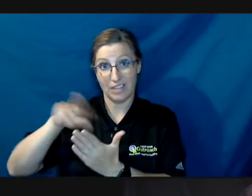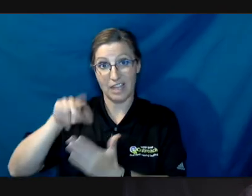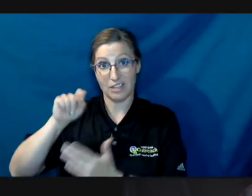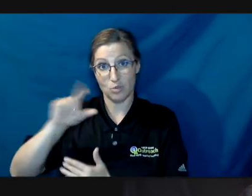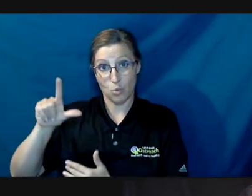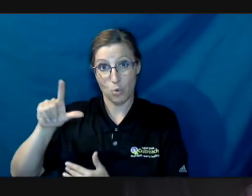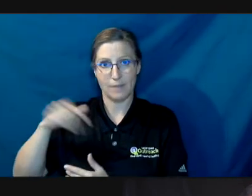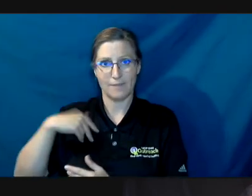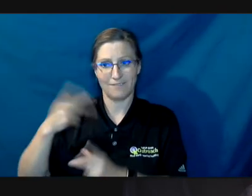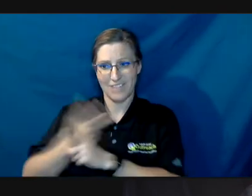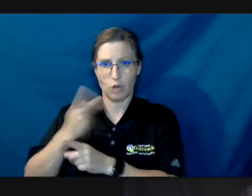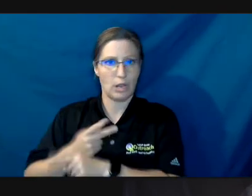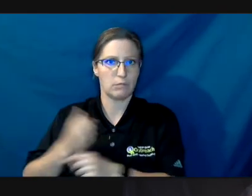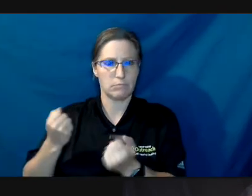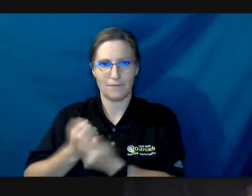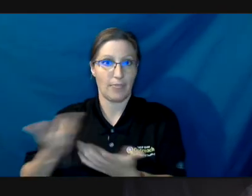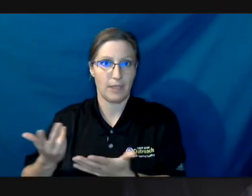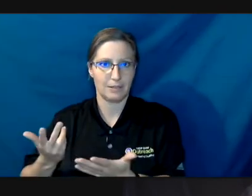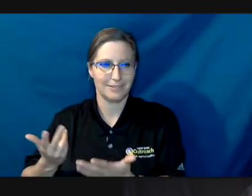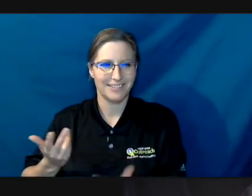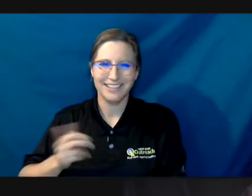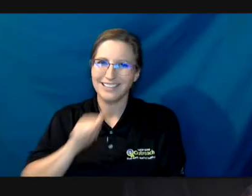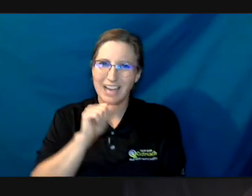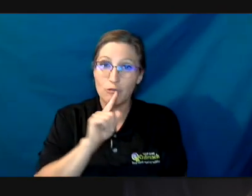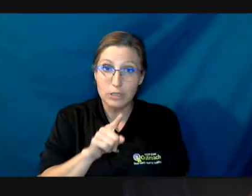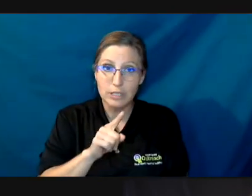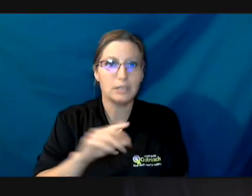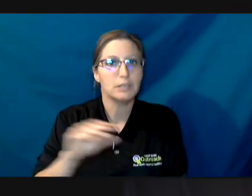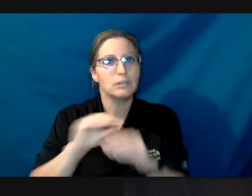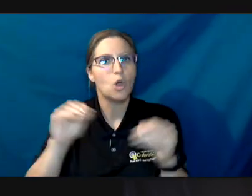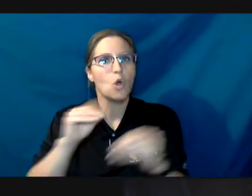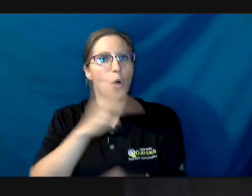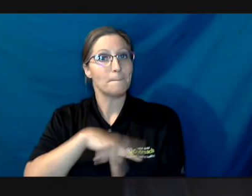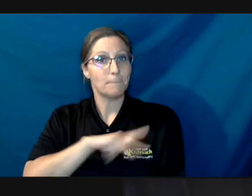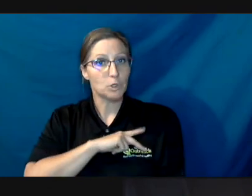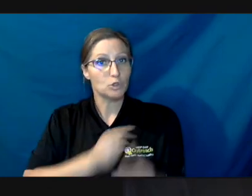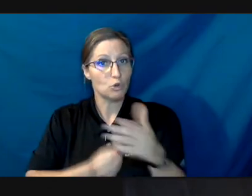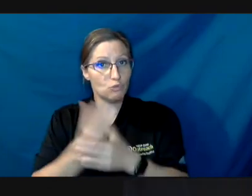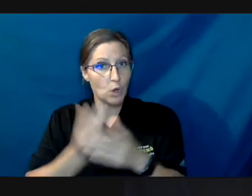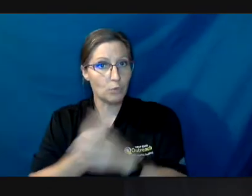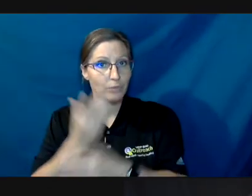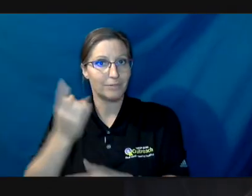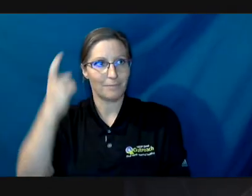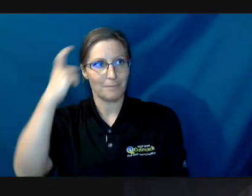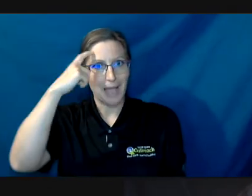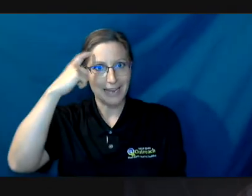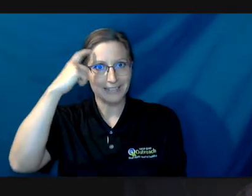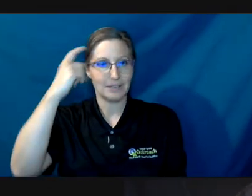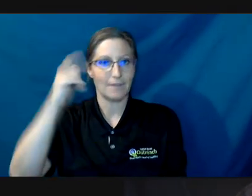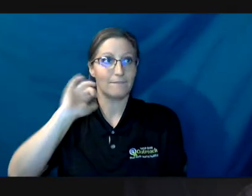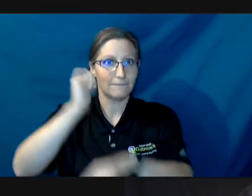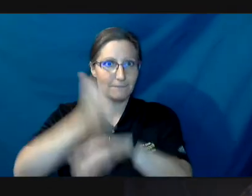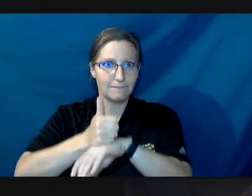they were kind of deciding everything without really that personal growth and the growth mindset of the professional themselves.